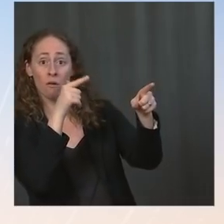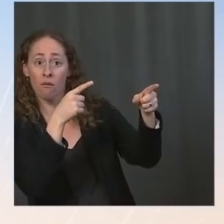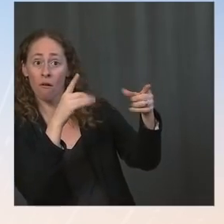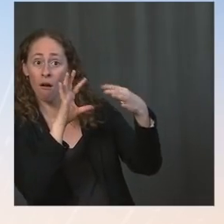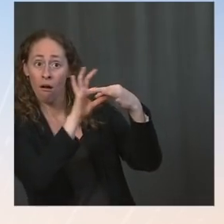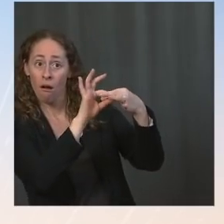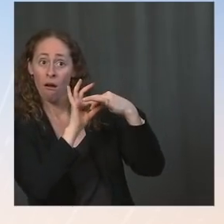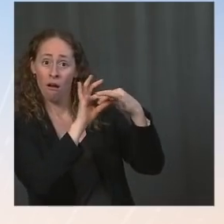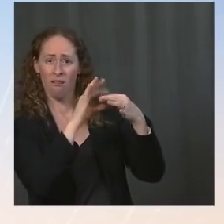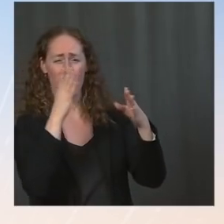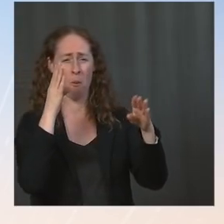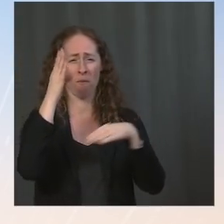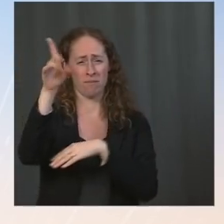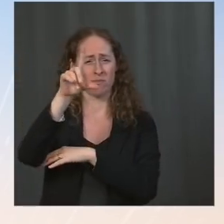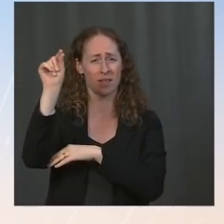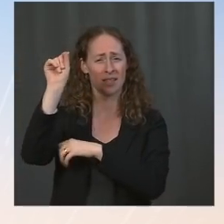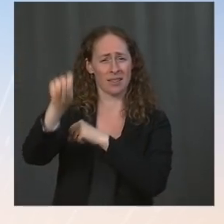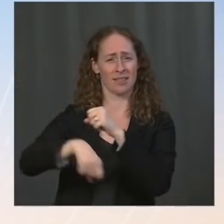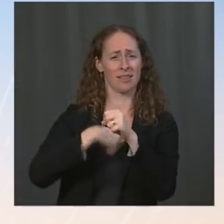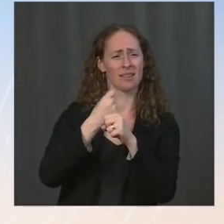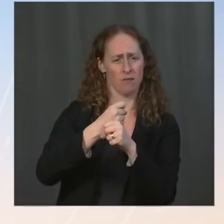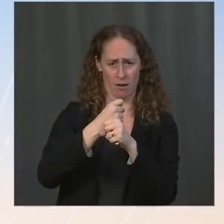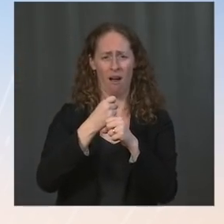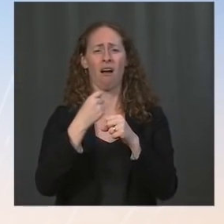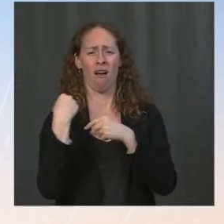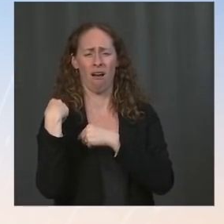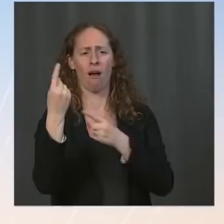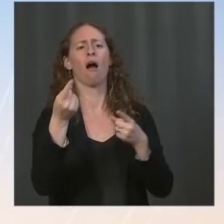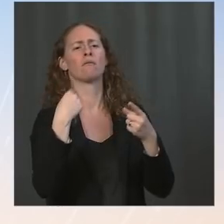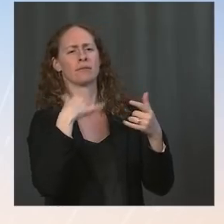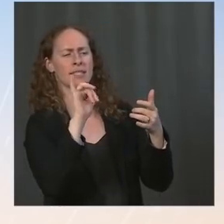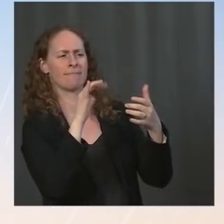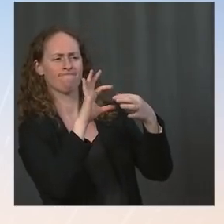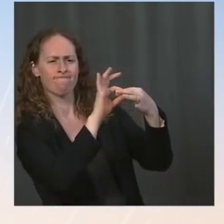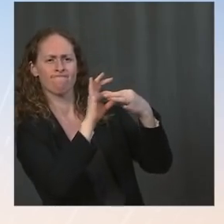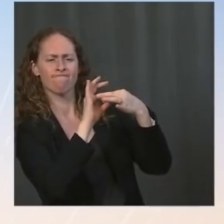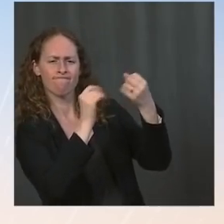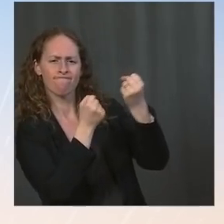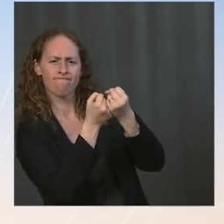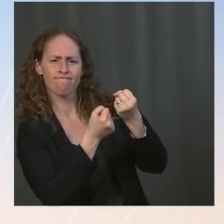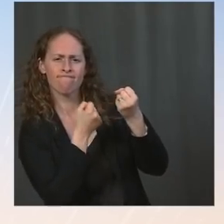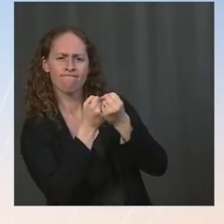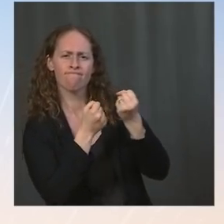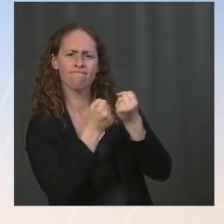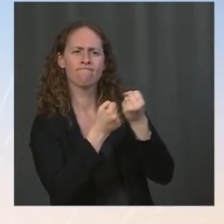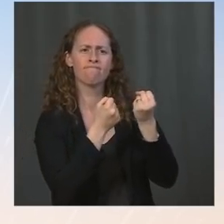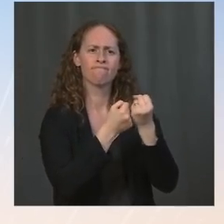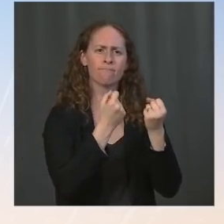That's why we're so focused on ensuring we have a mo- means and mechanisms of having diplomats on the ground,